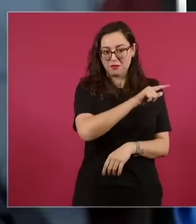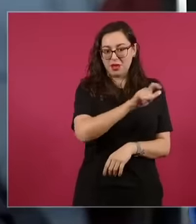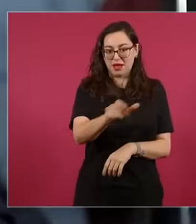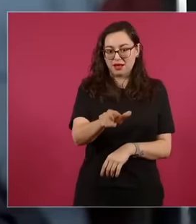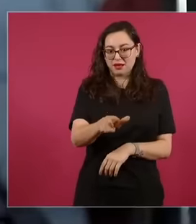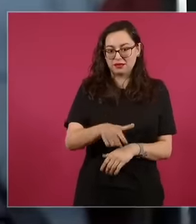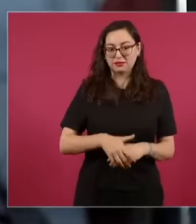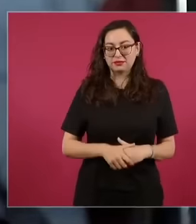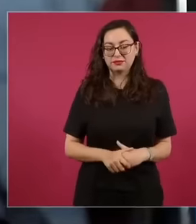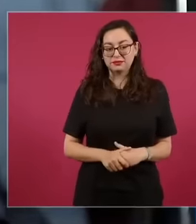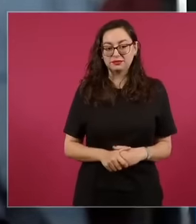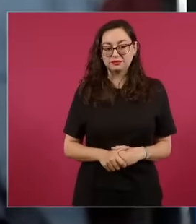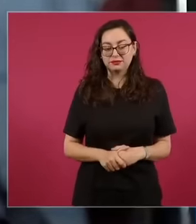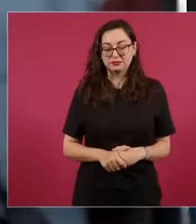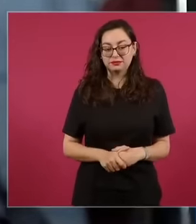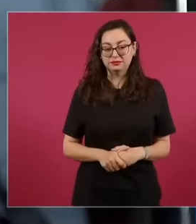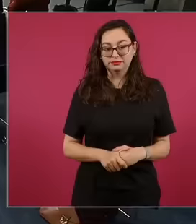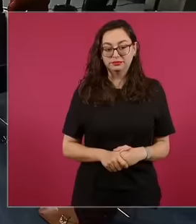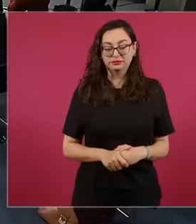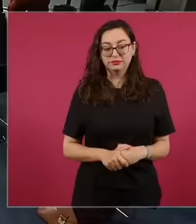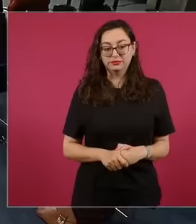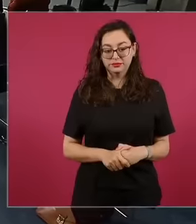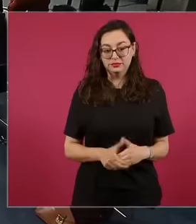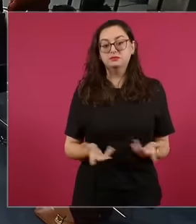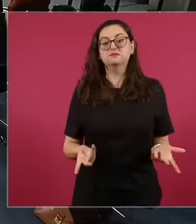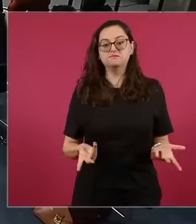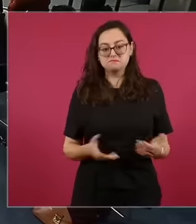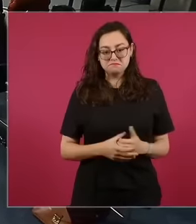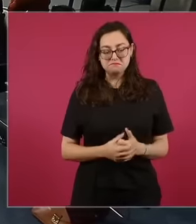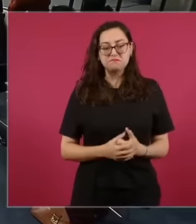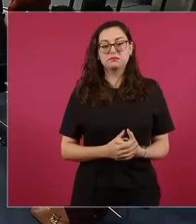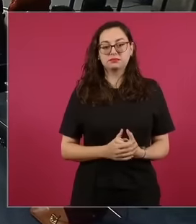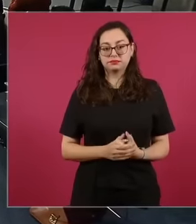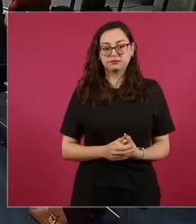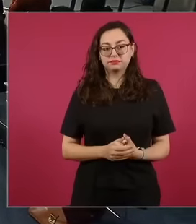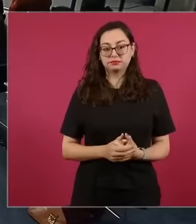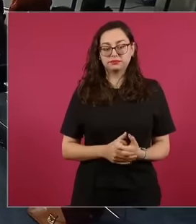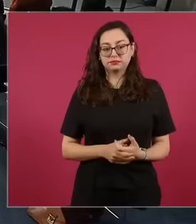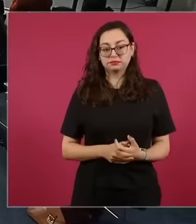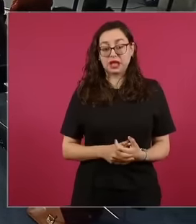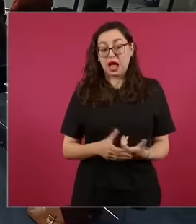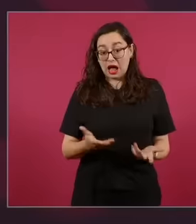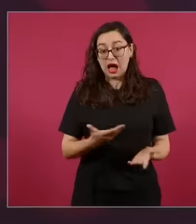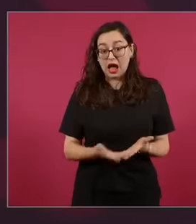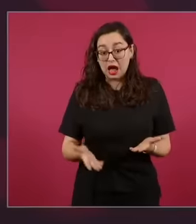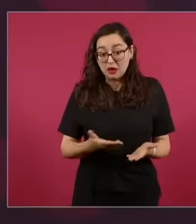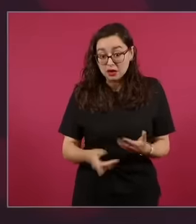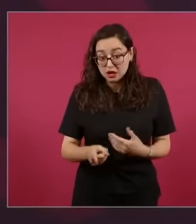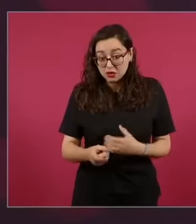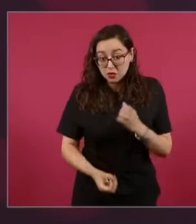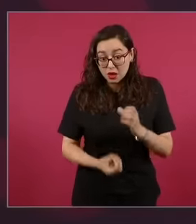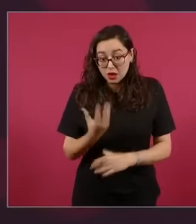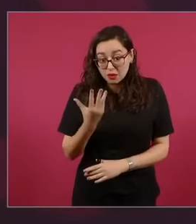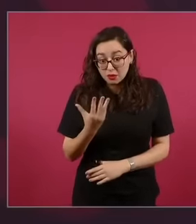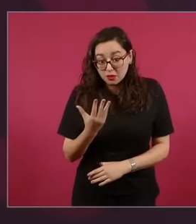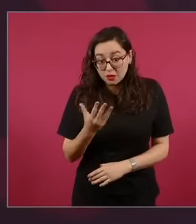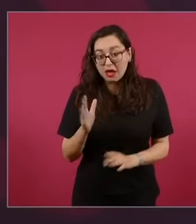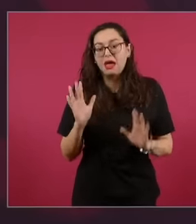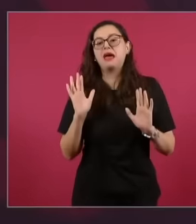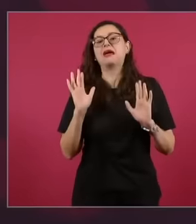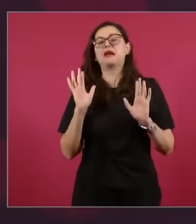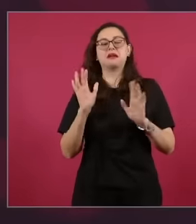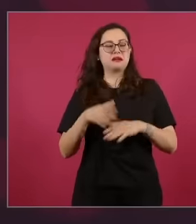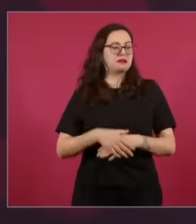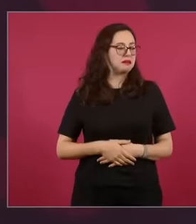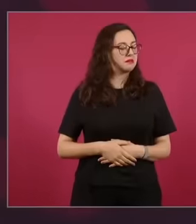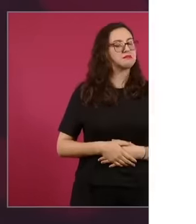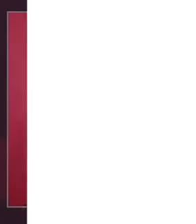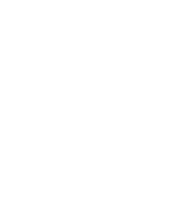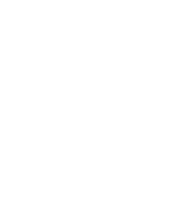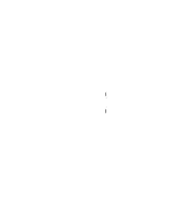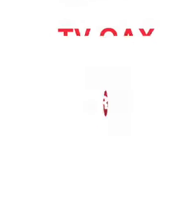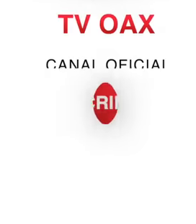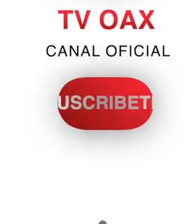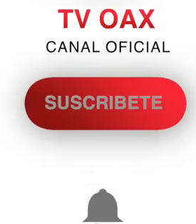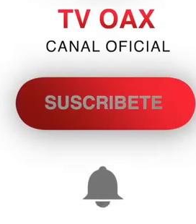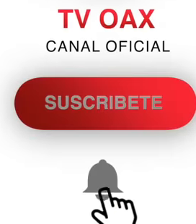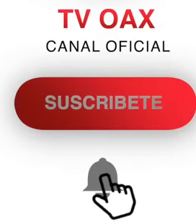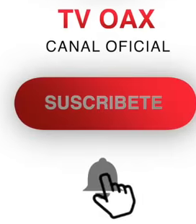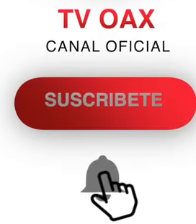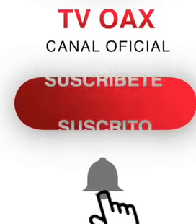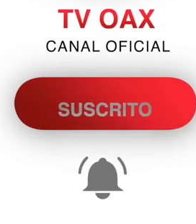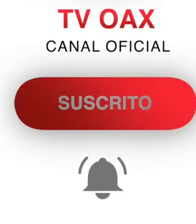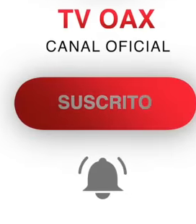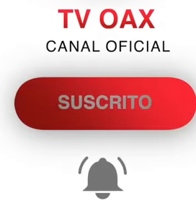paid Oh yes, I was behind, it's not necessary anymore Yes, but before it was